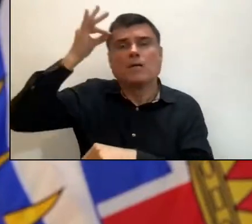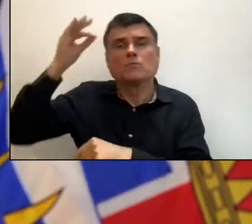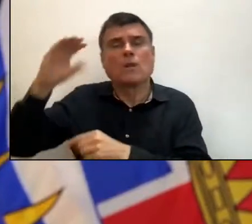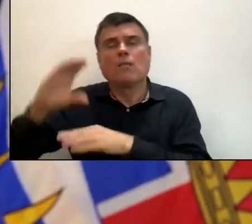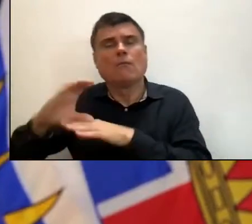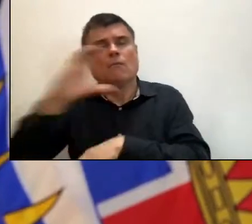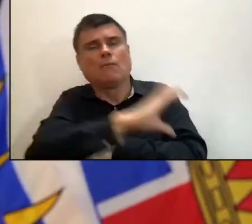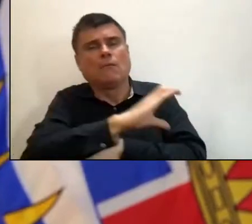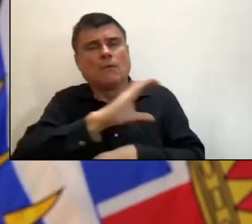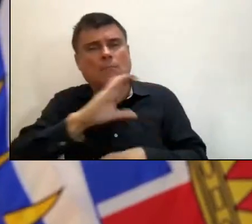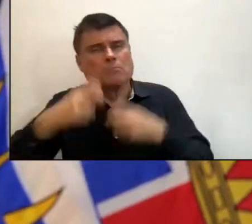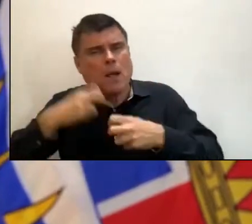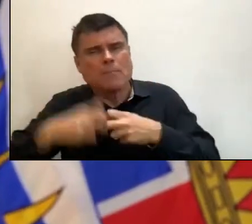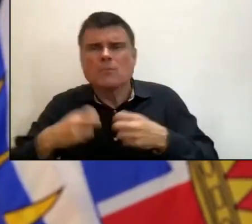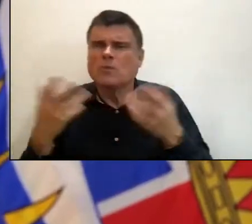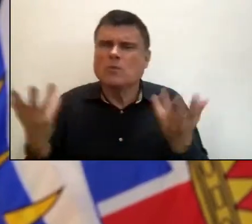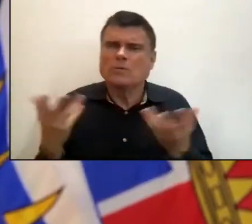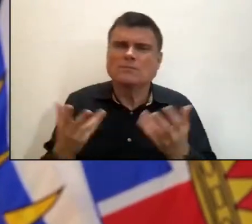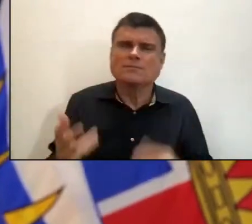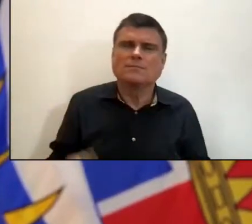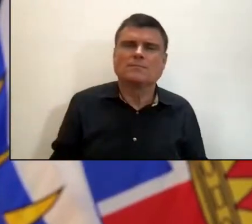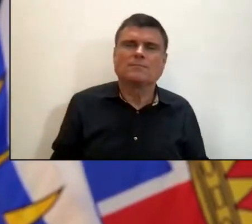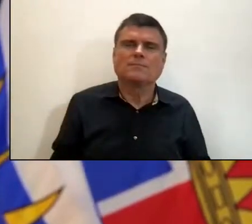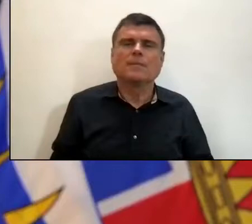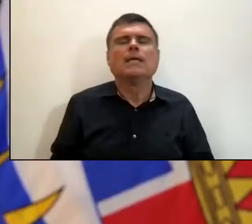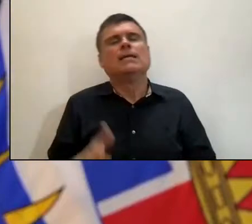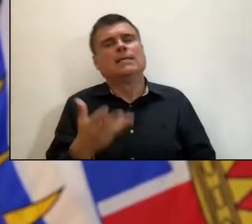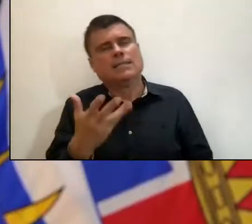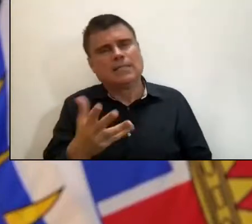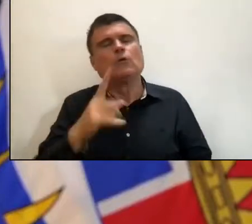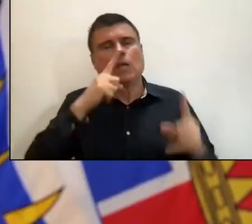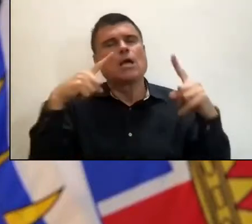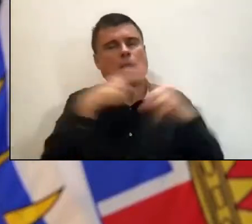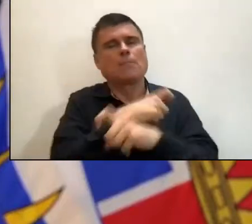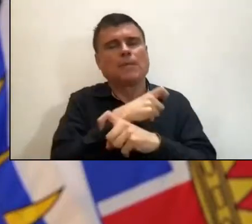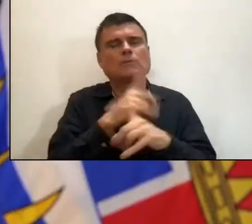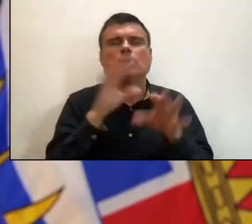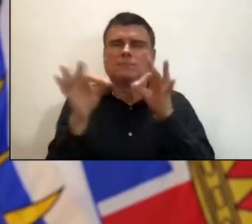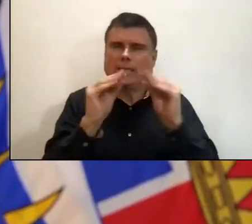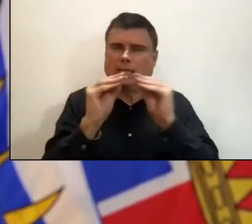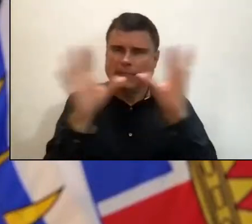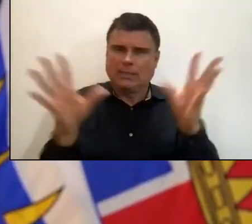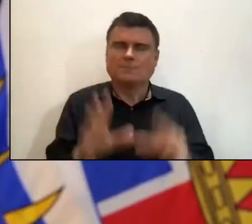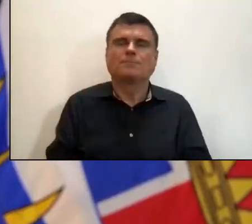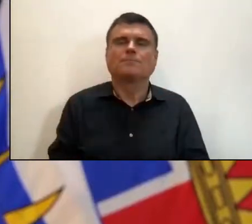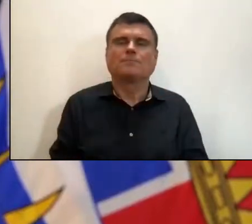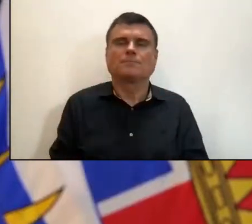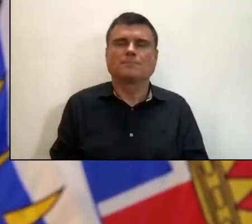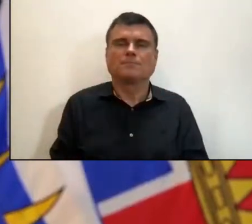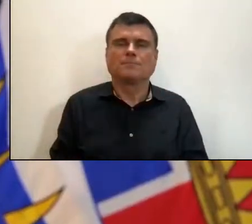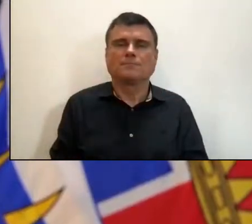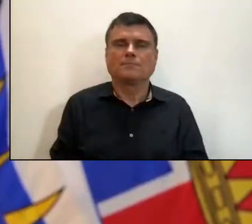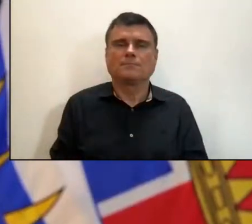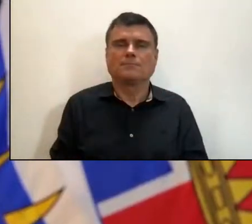Let me be really clear. All of us across the country are